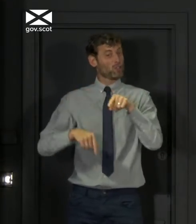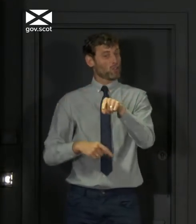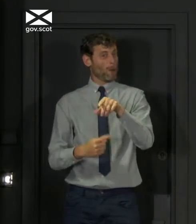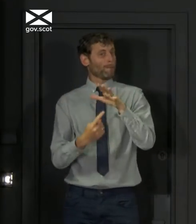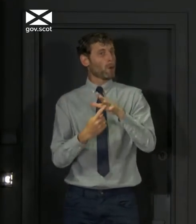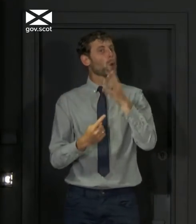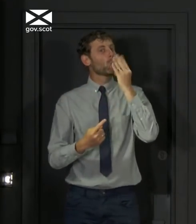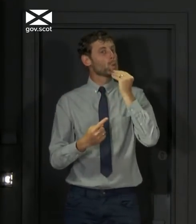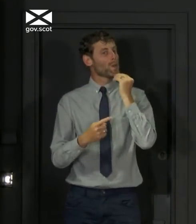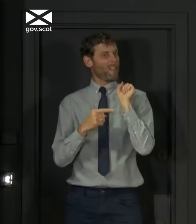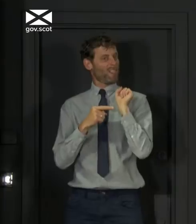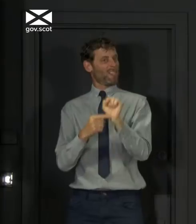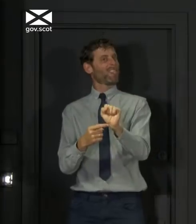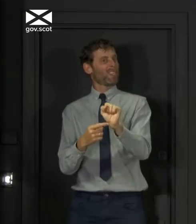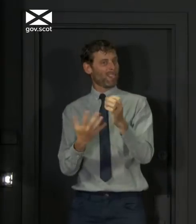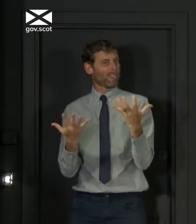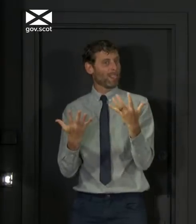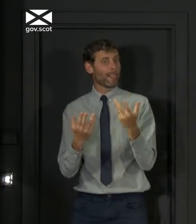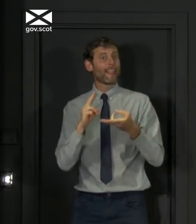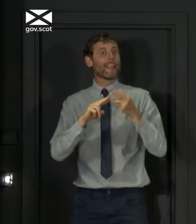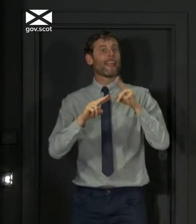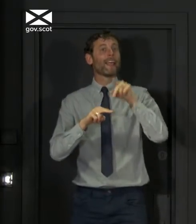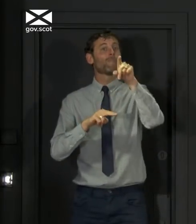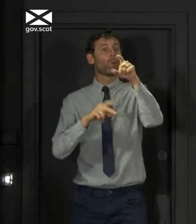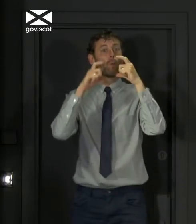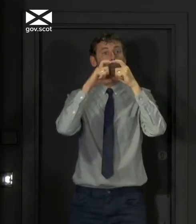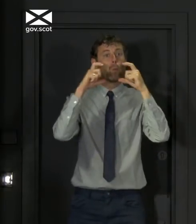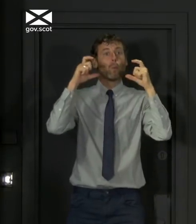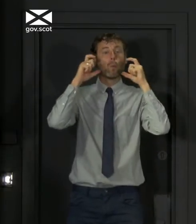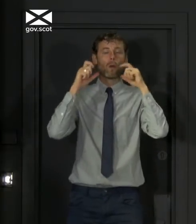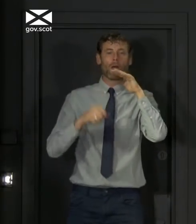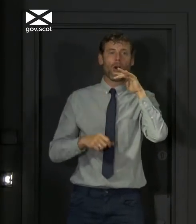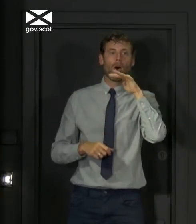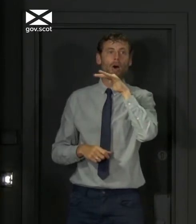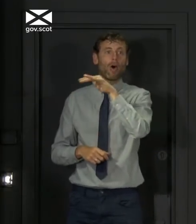By wearing one, you reduce the risk that you will unknowingly pass the virus on to other